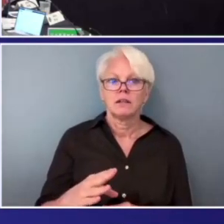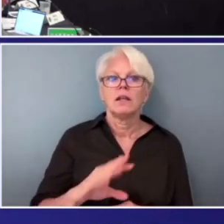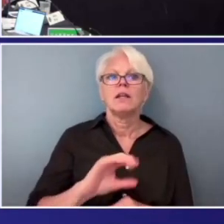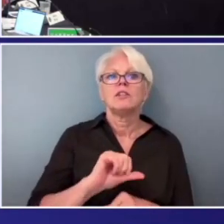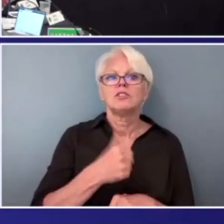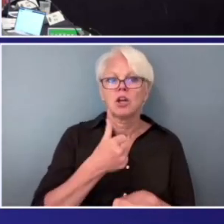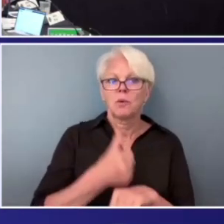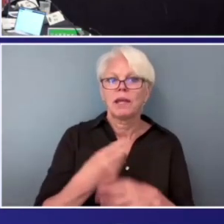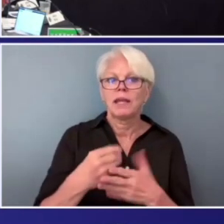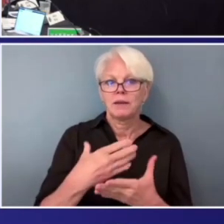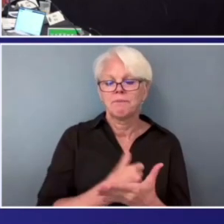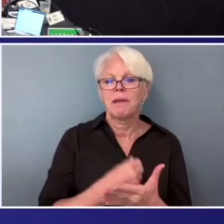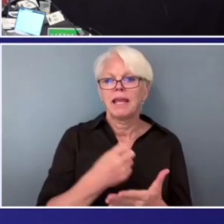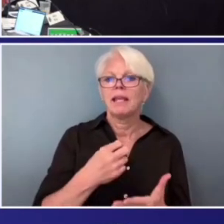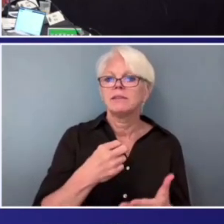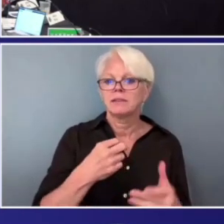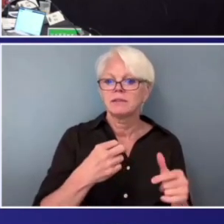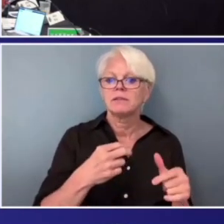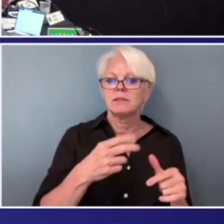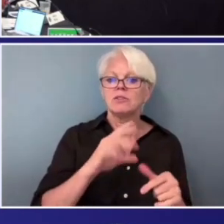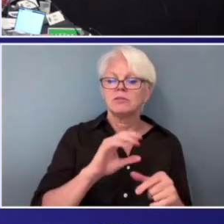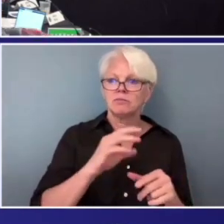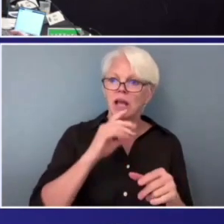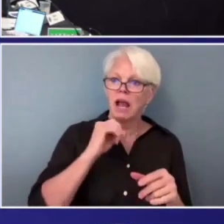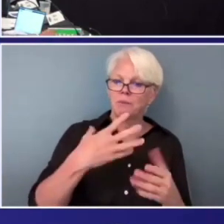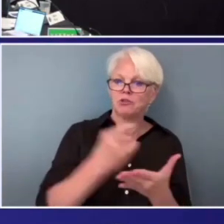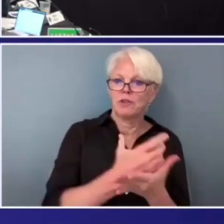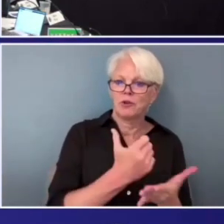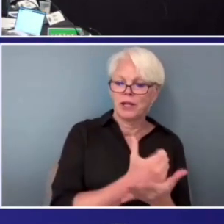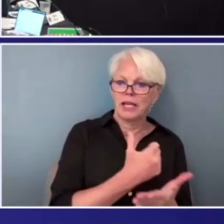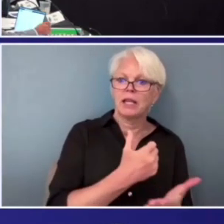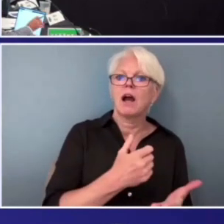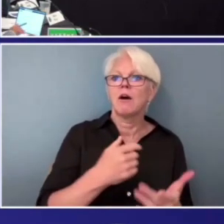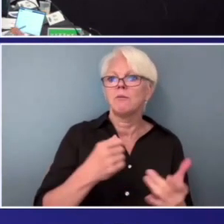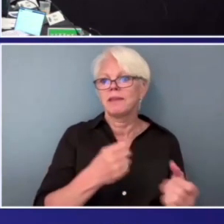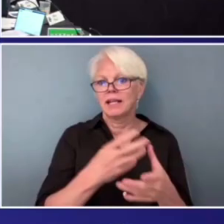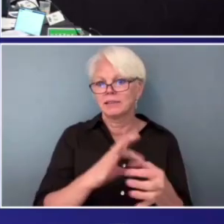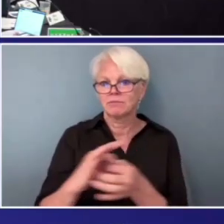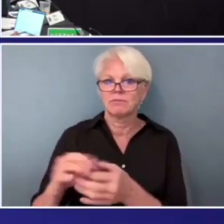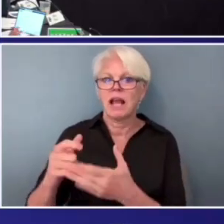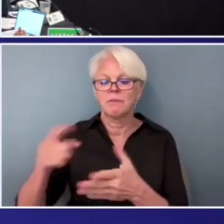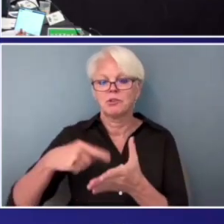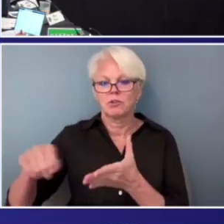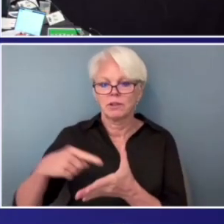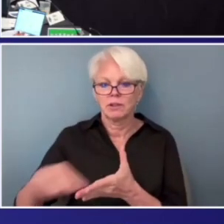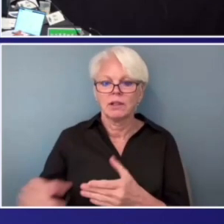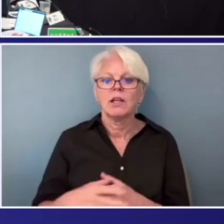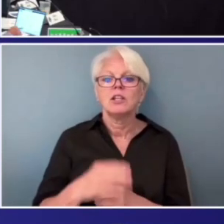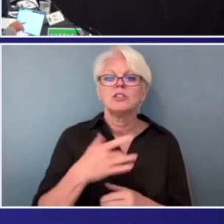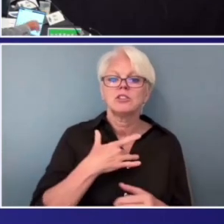family size. The monthly payments under an IDR plan or in an IDR plan are generally a percentage of the borrower's discretionary